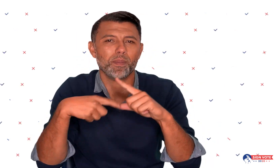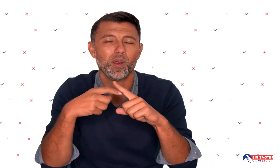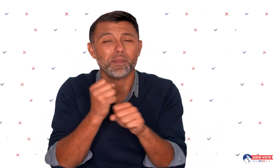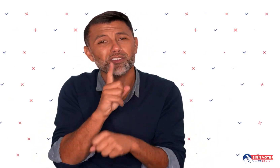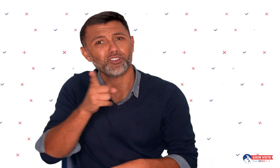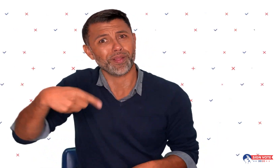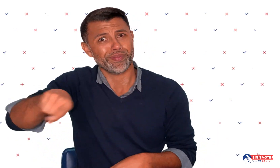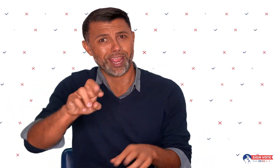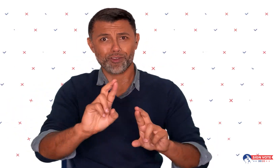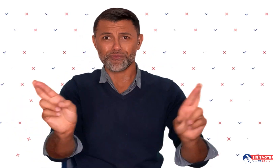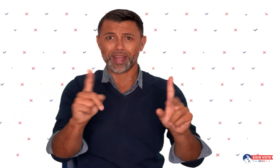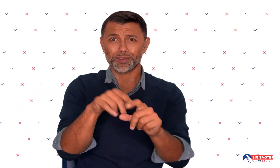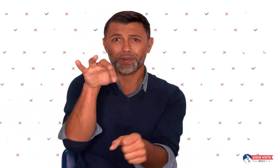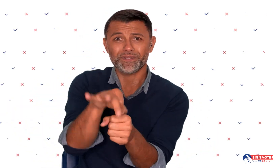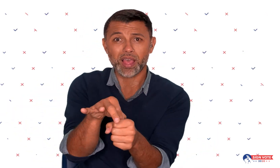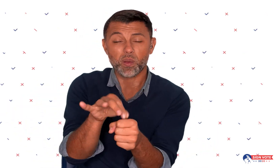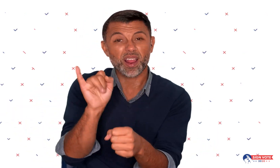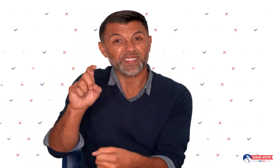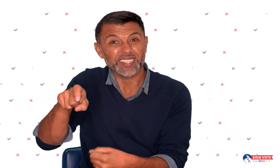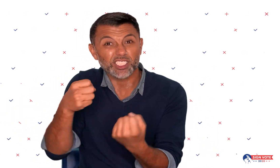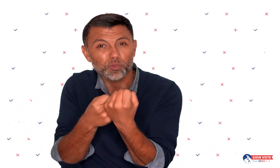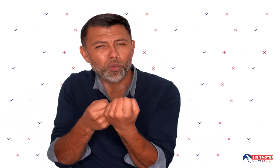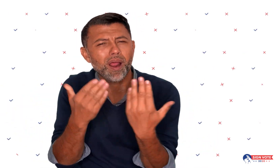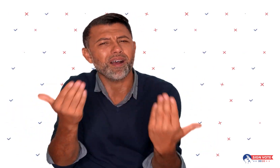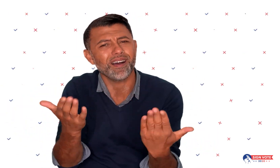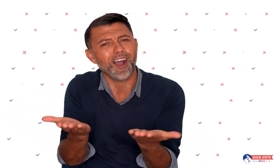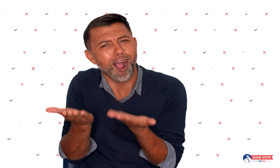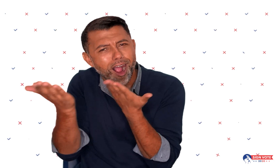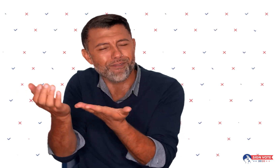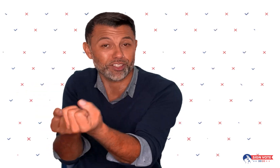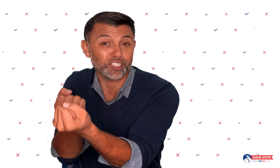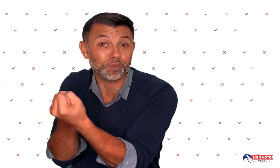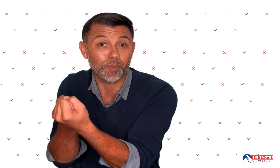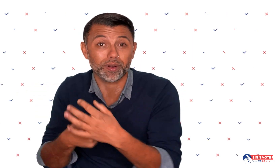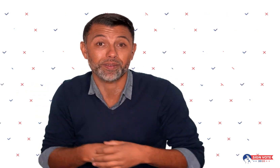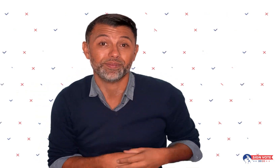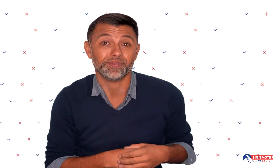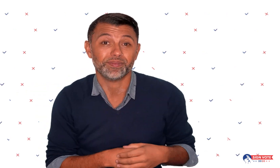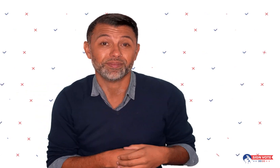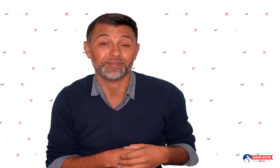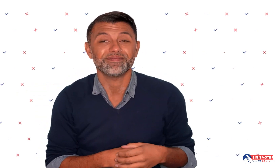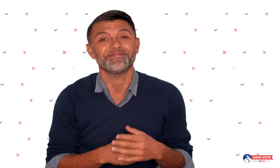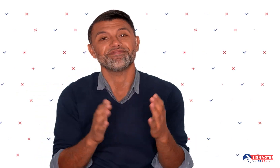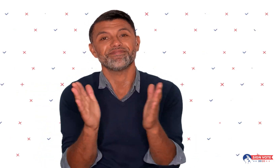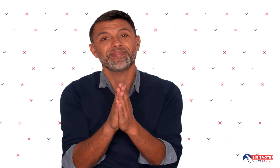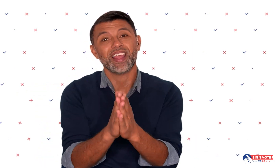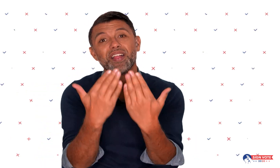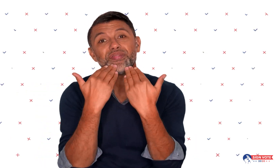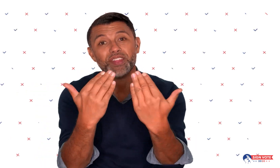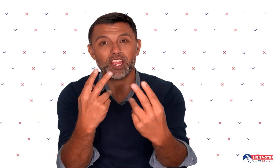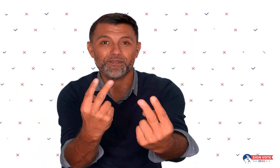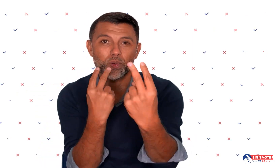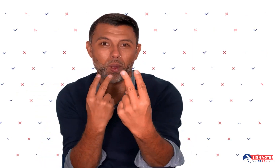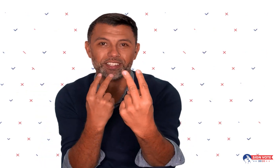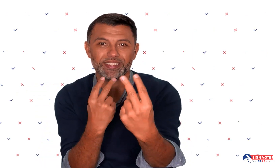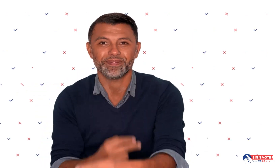they, too, are prepared to vote. If they need support, offer that support. Thank you for watching.